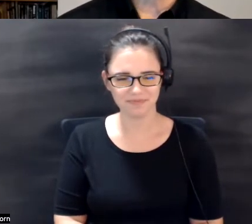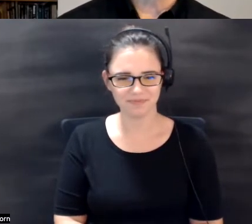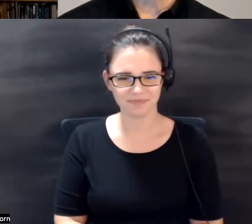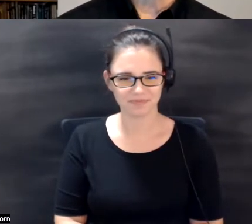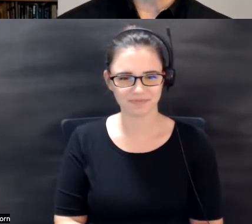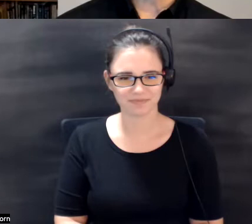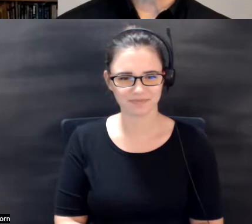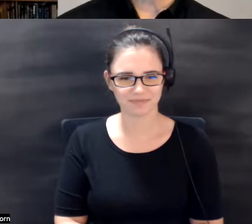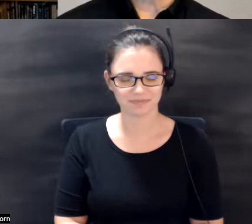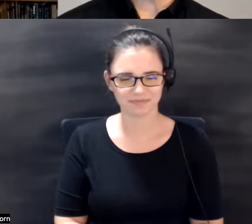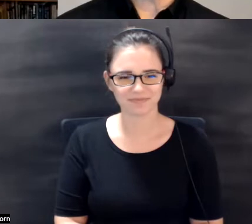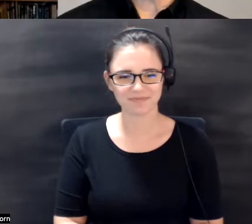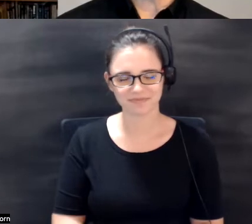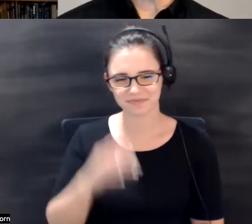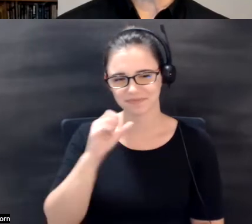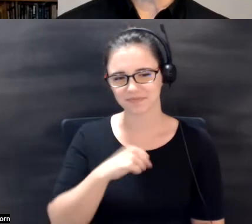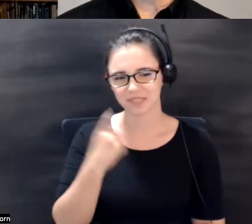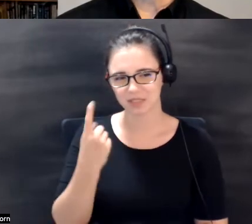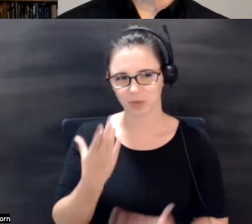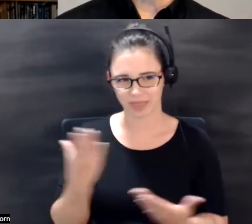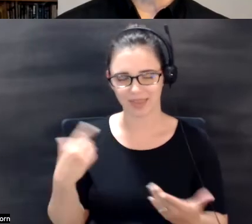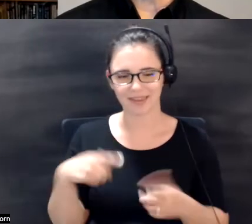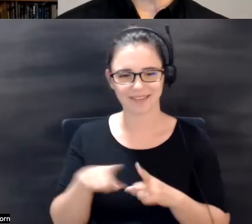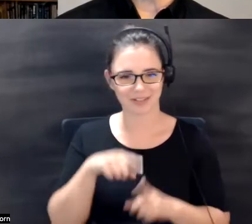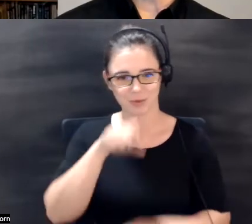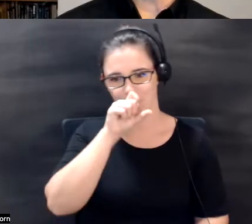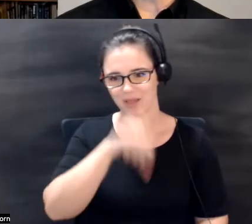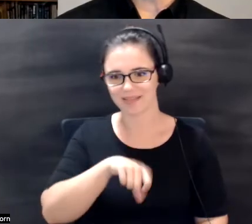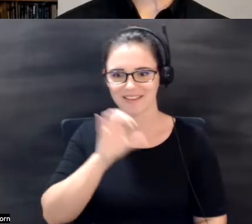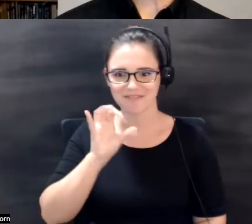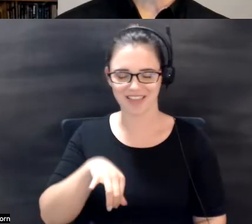And I guess, one of the things I also, I love, the resilience, uh you know, I